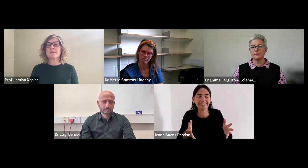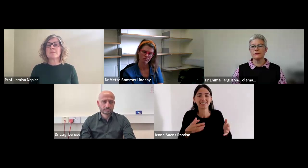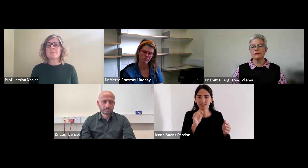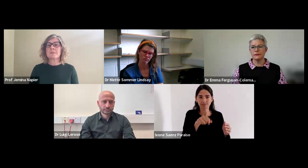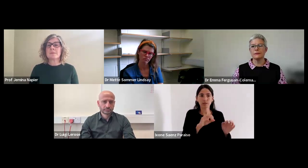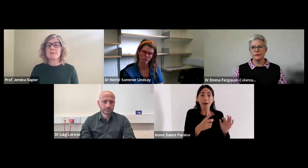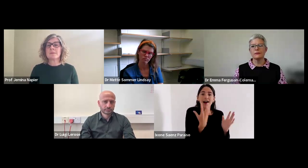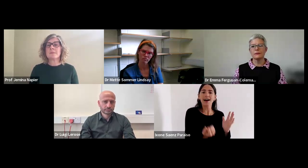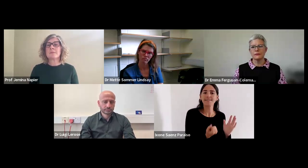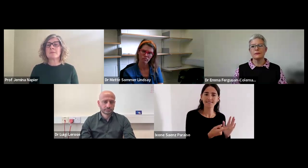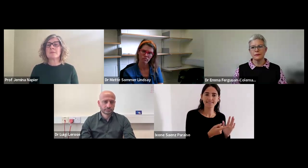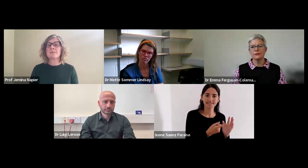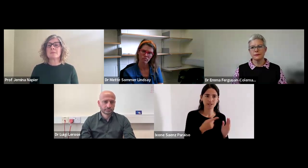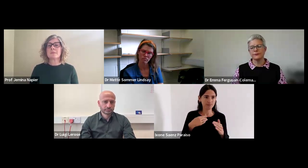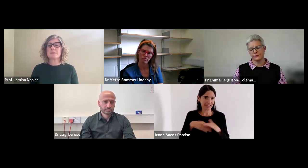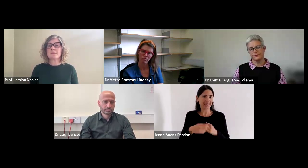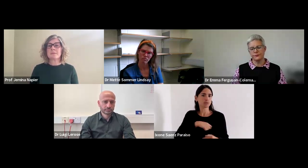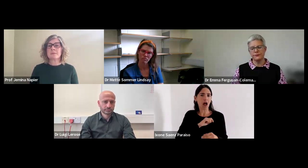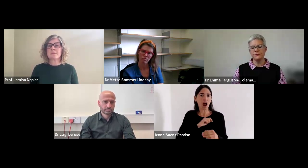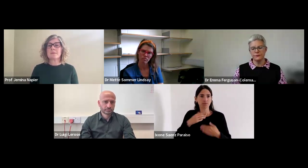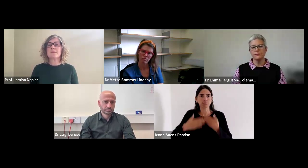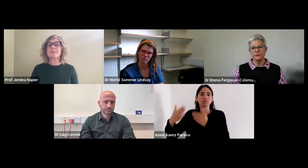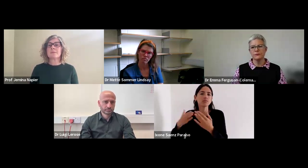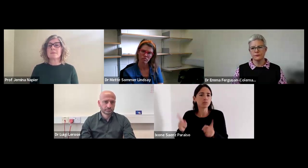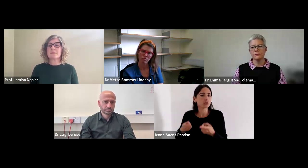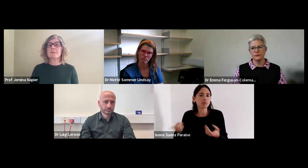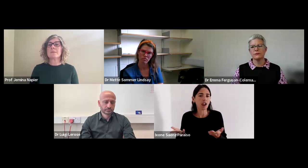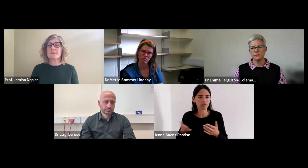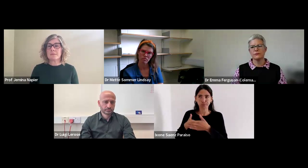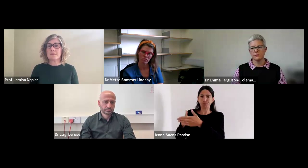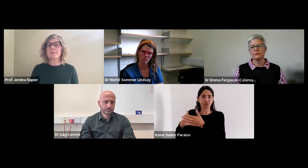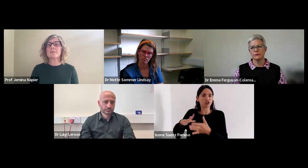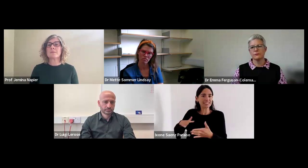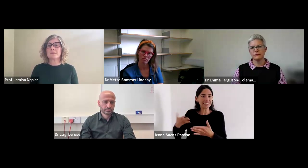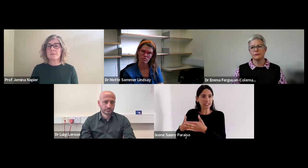what happens when the interpreter has left at 5:00 p.m., but it exists. We don't have anything